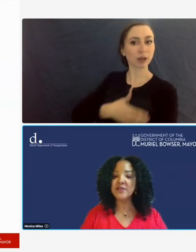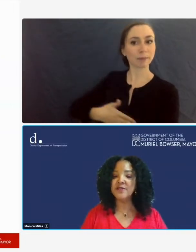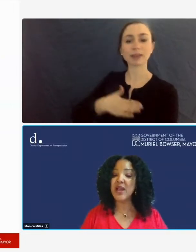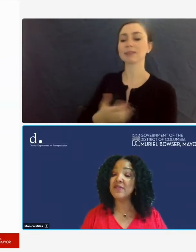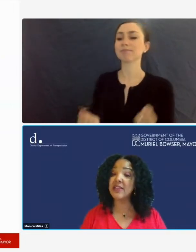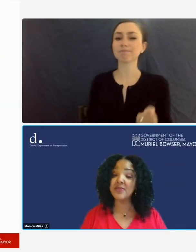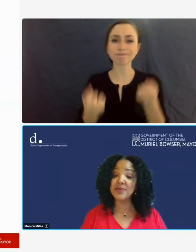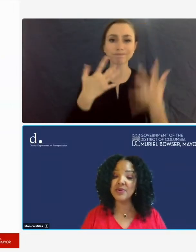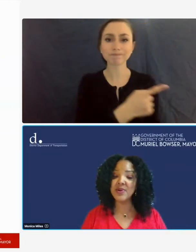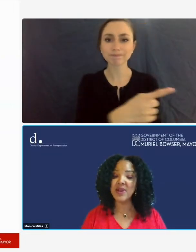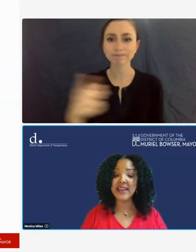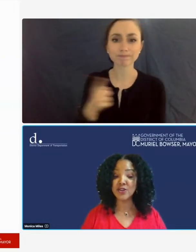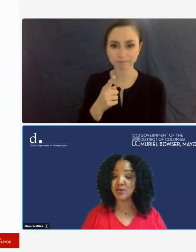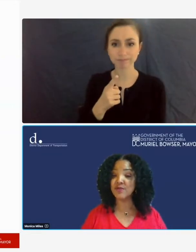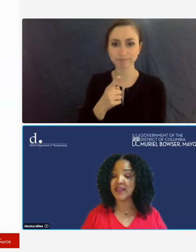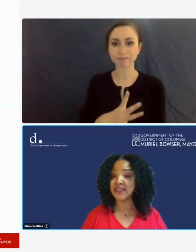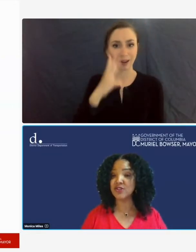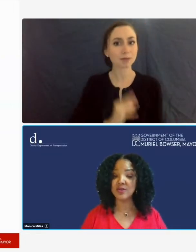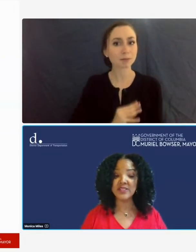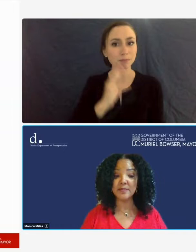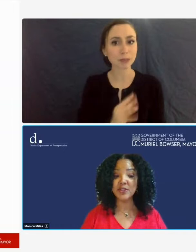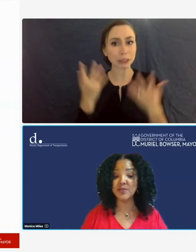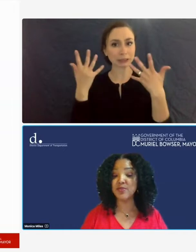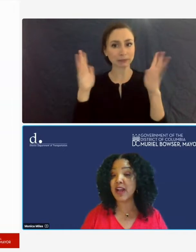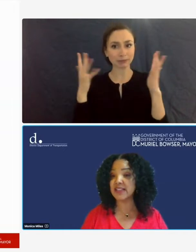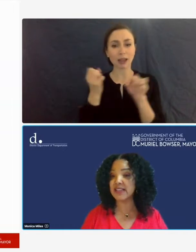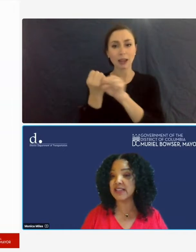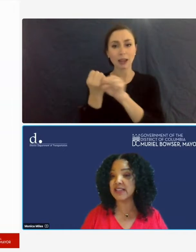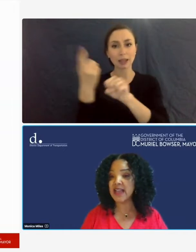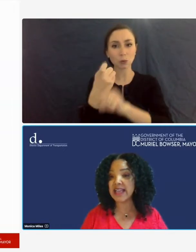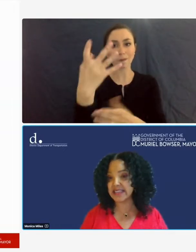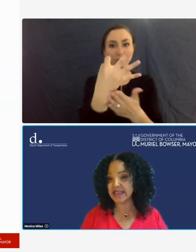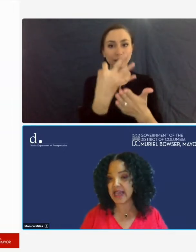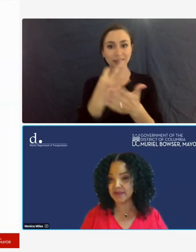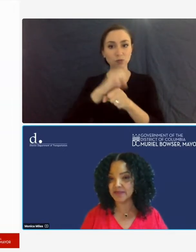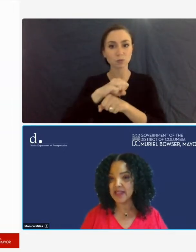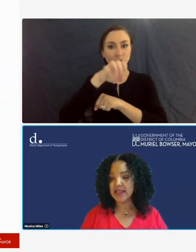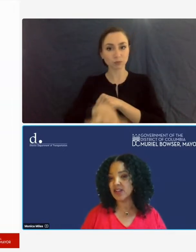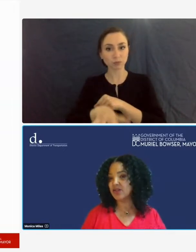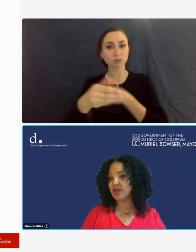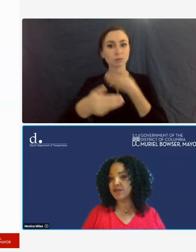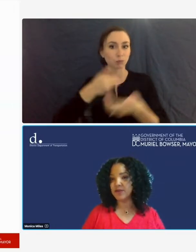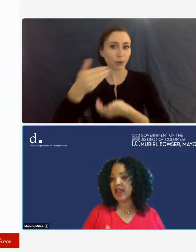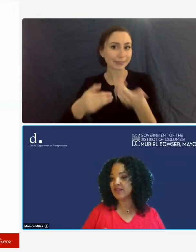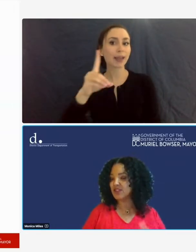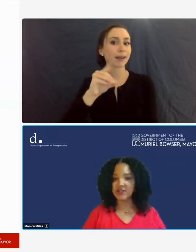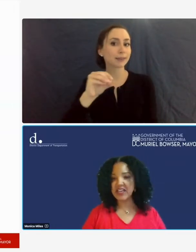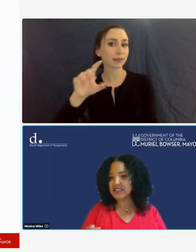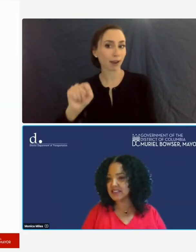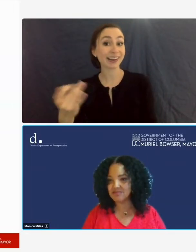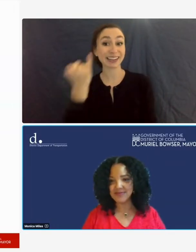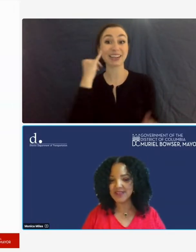have gone through an annual financial submission process at ddot so if you have just put yes if you